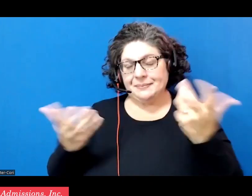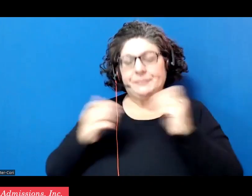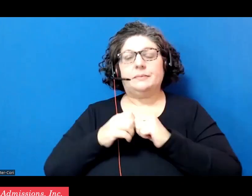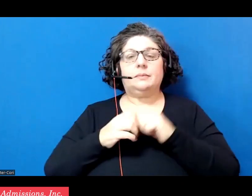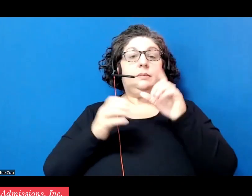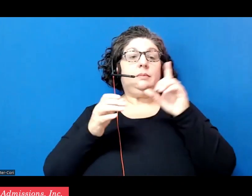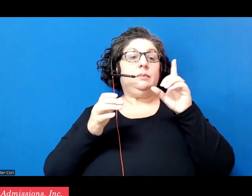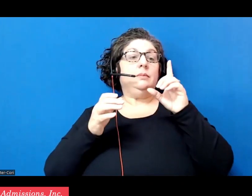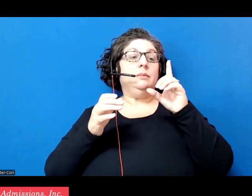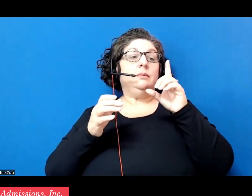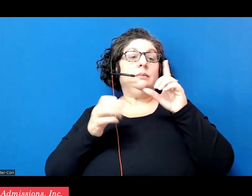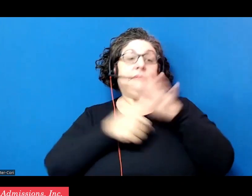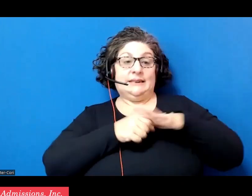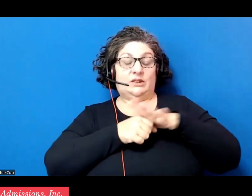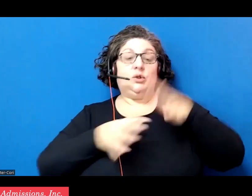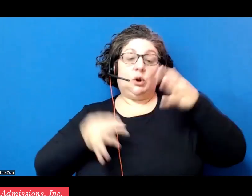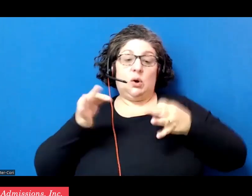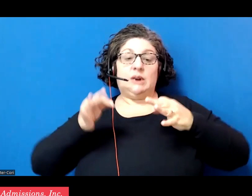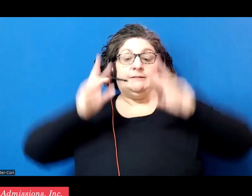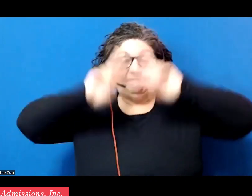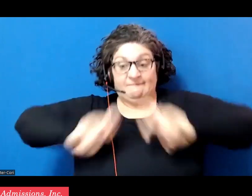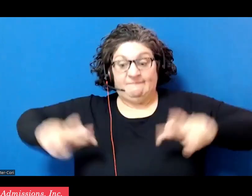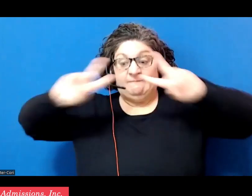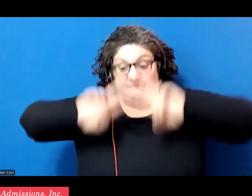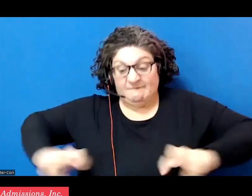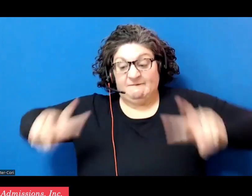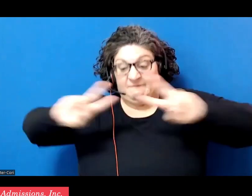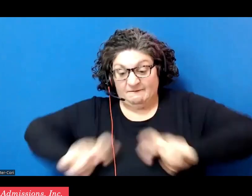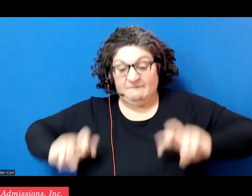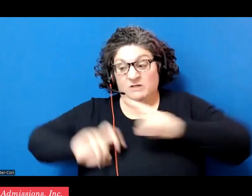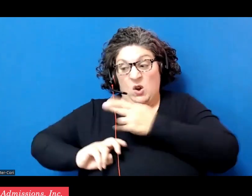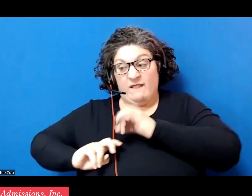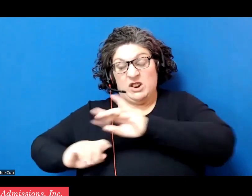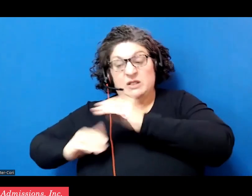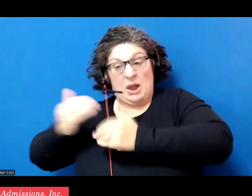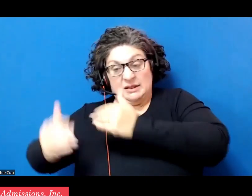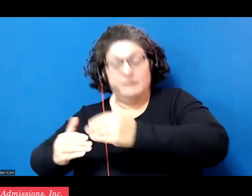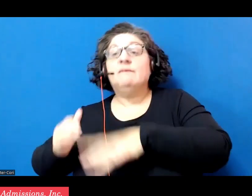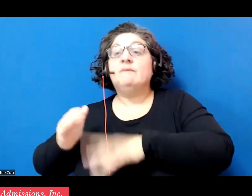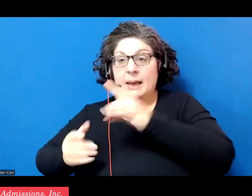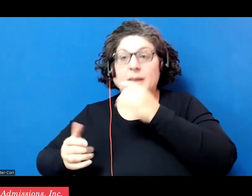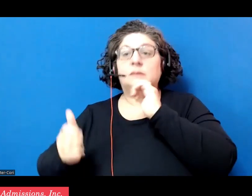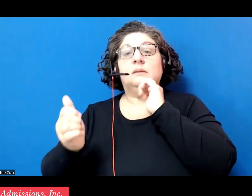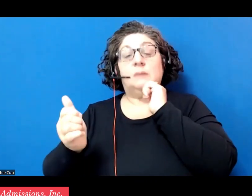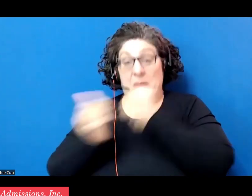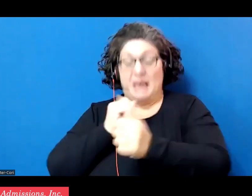did a pretty extensive analysis of Harvard's process and found it passed scrutiny.